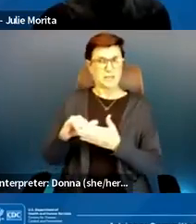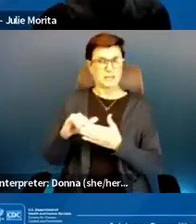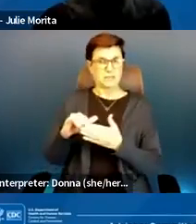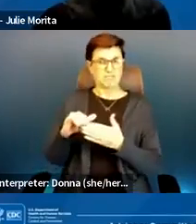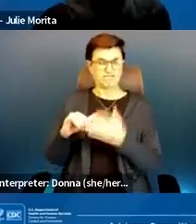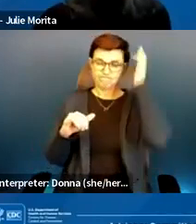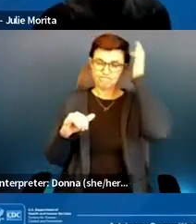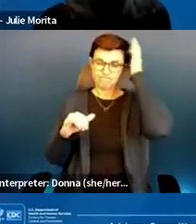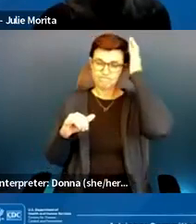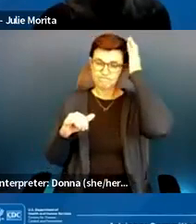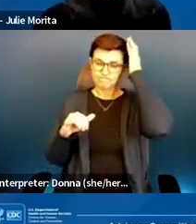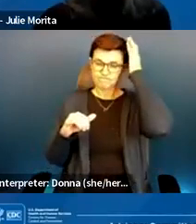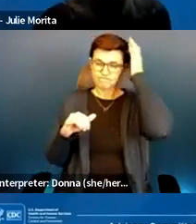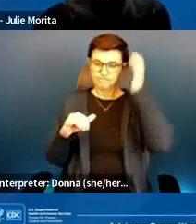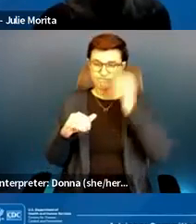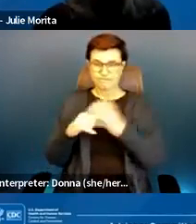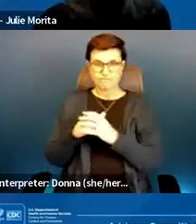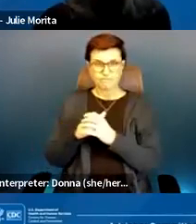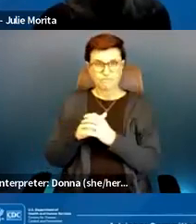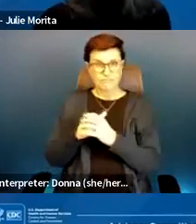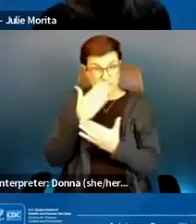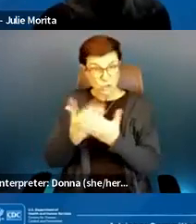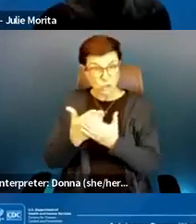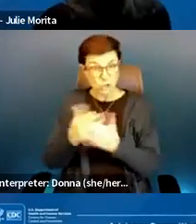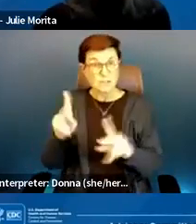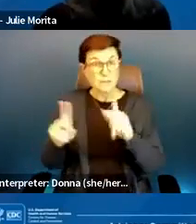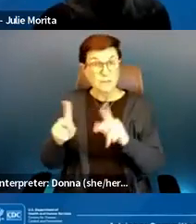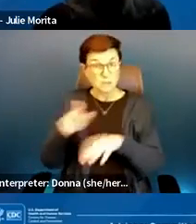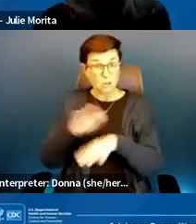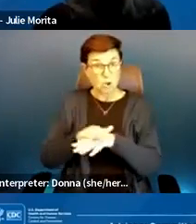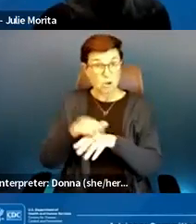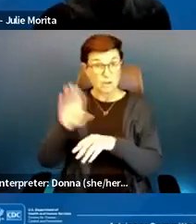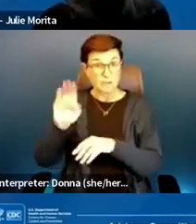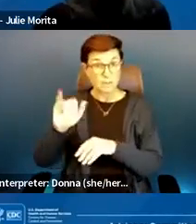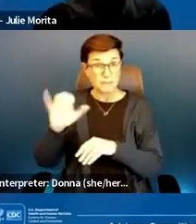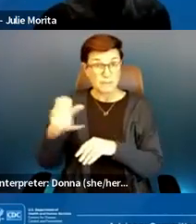on the bench can focus either on research or on testing.